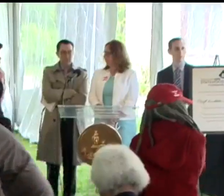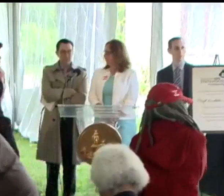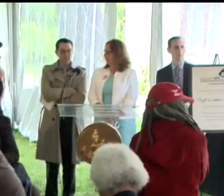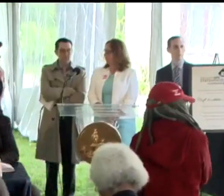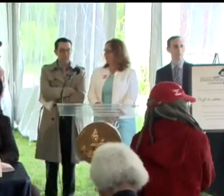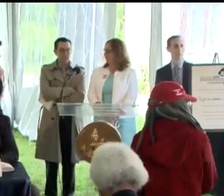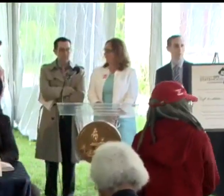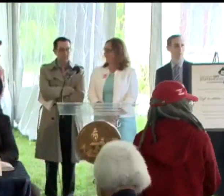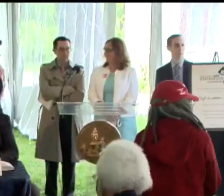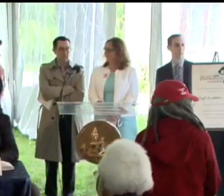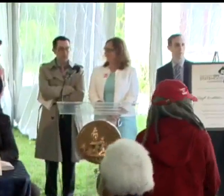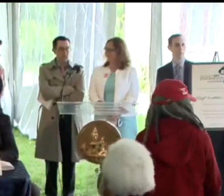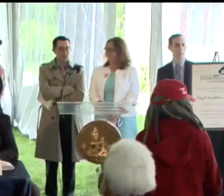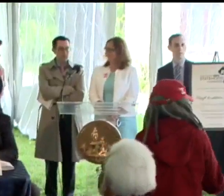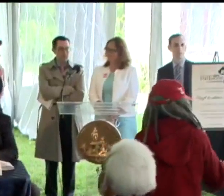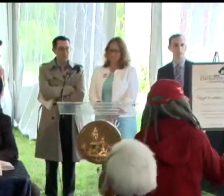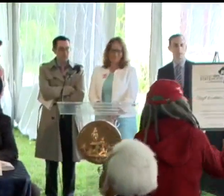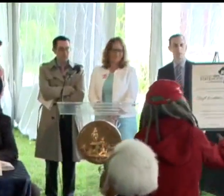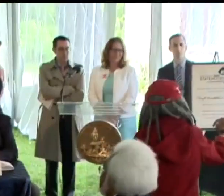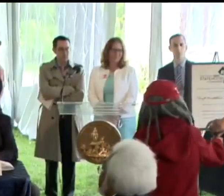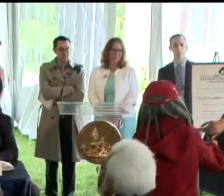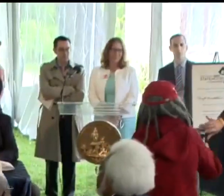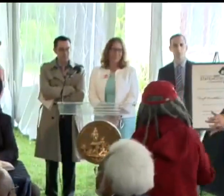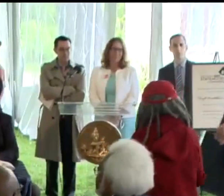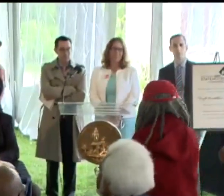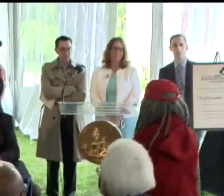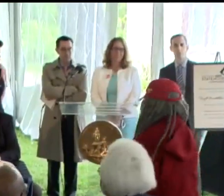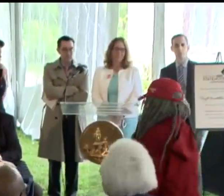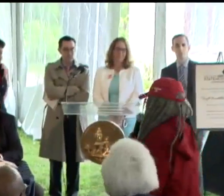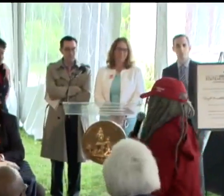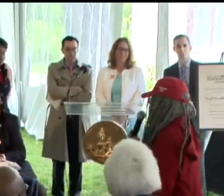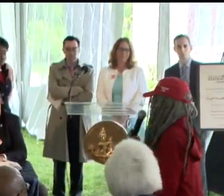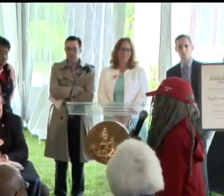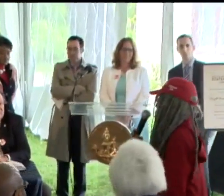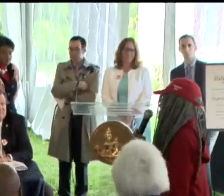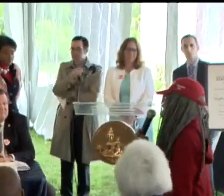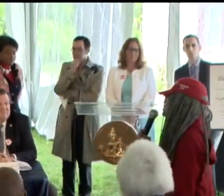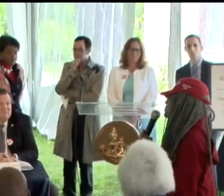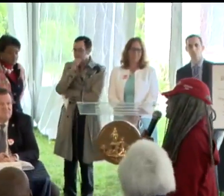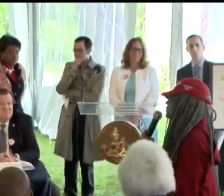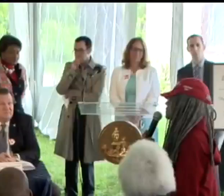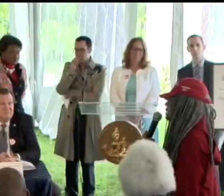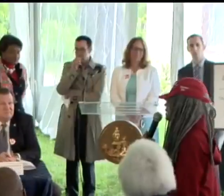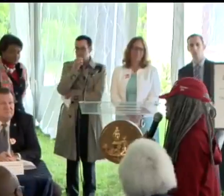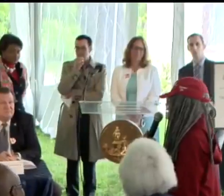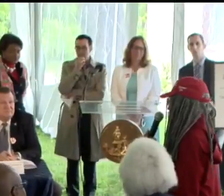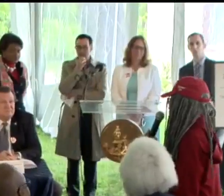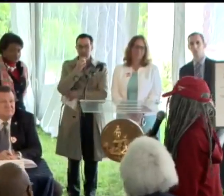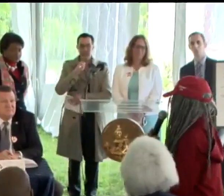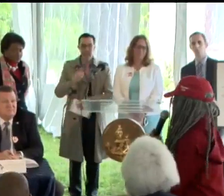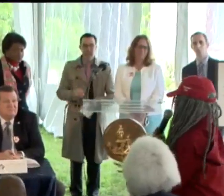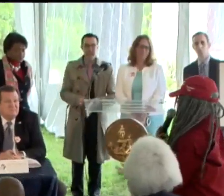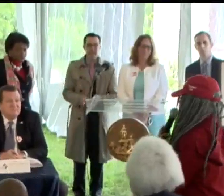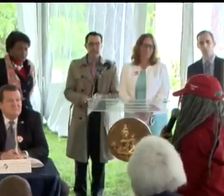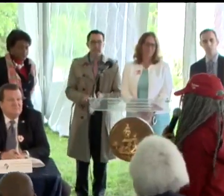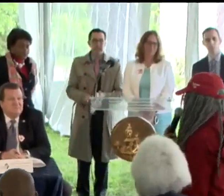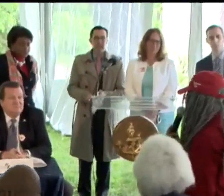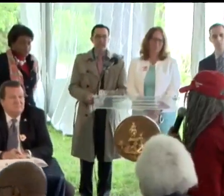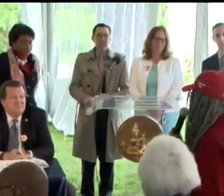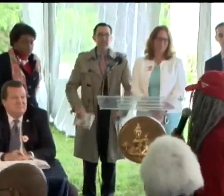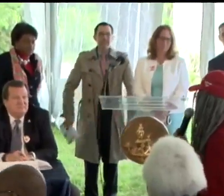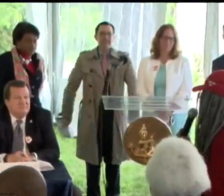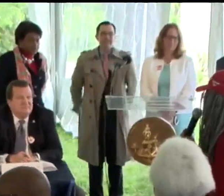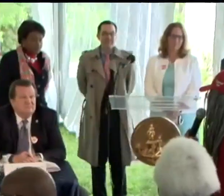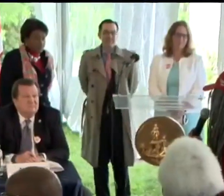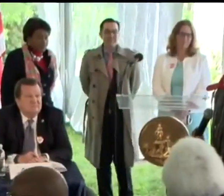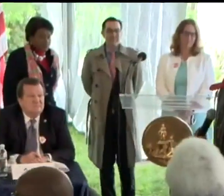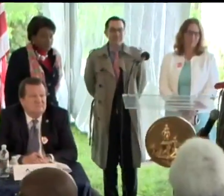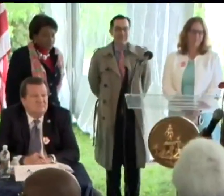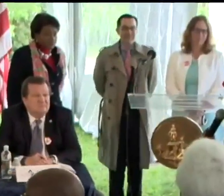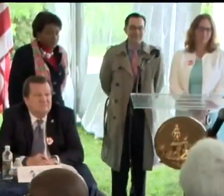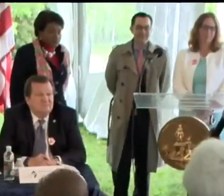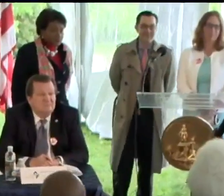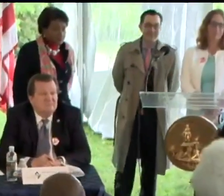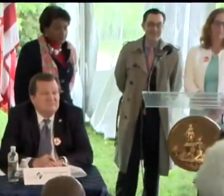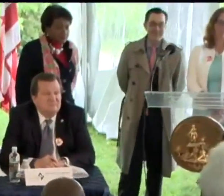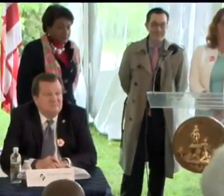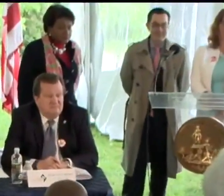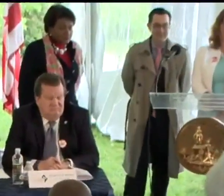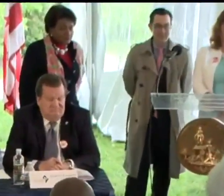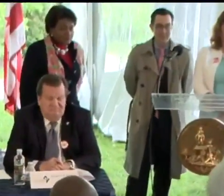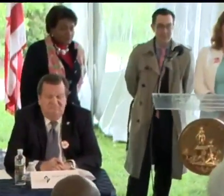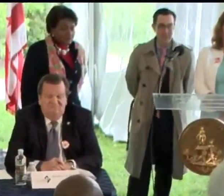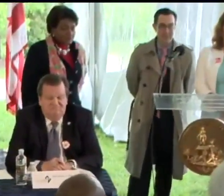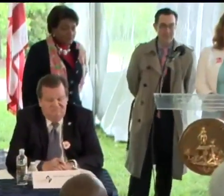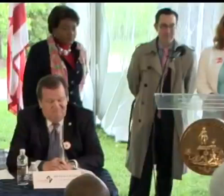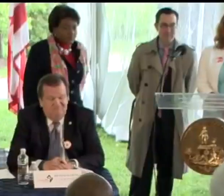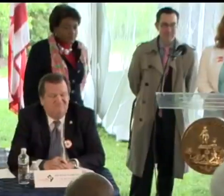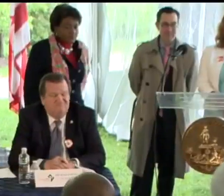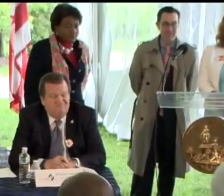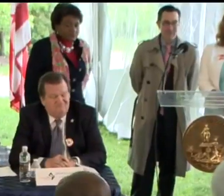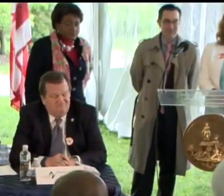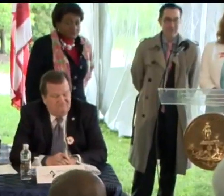SHE NEEDS THE MICROPHONE,